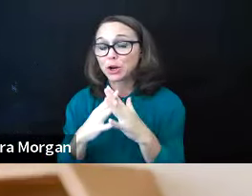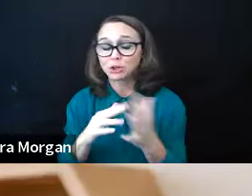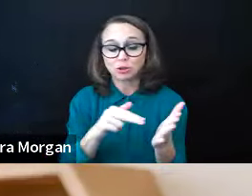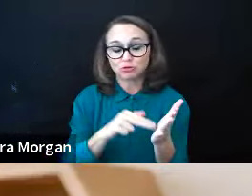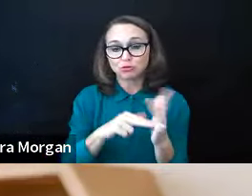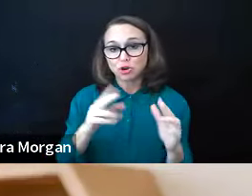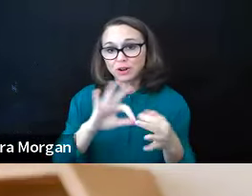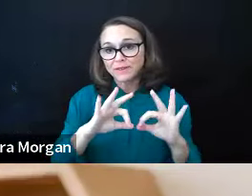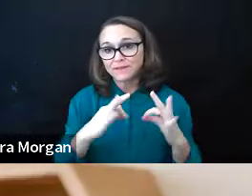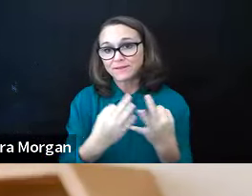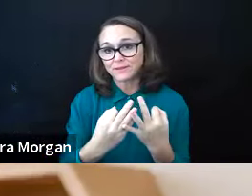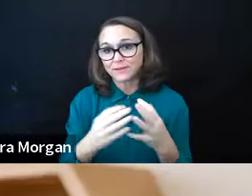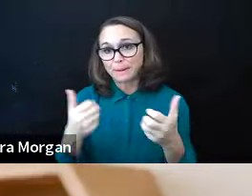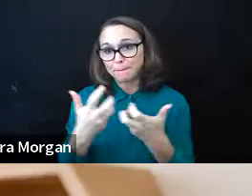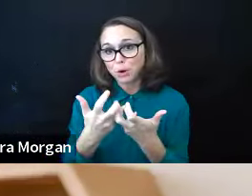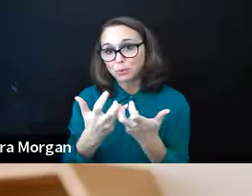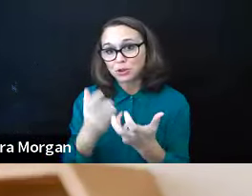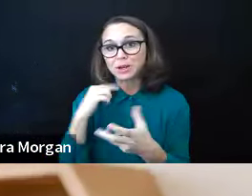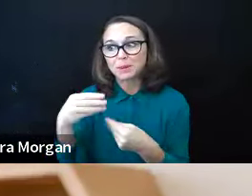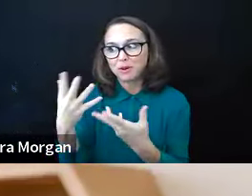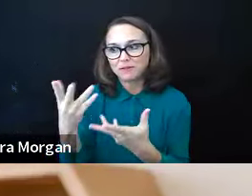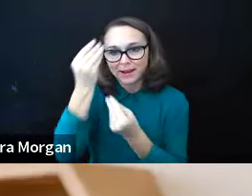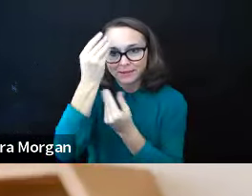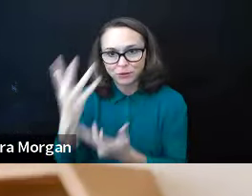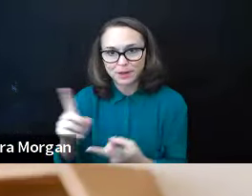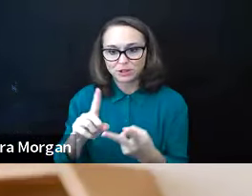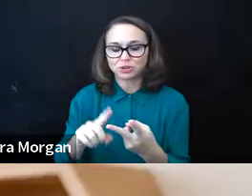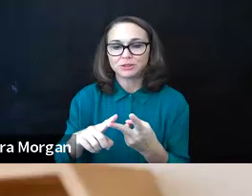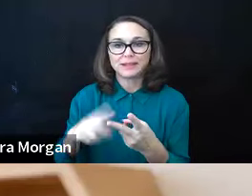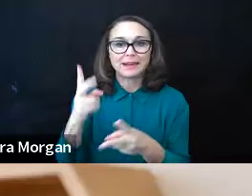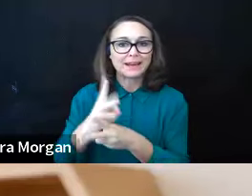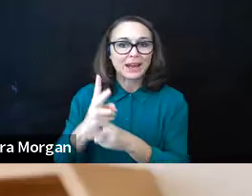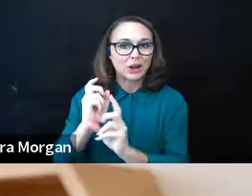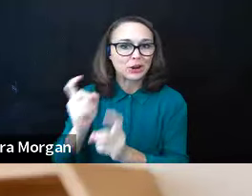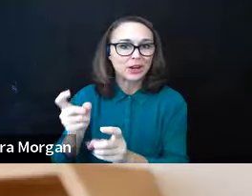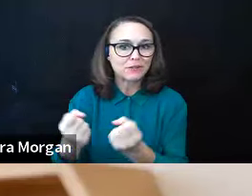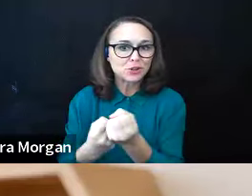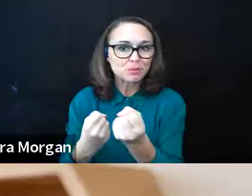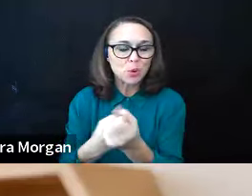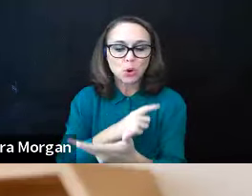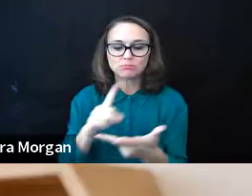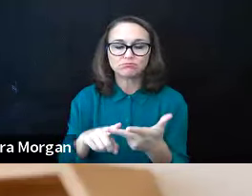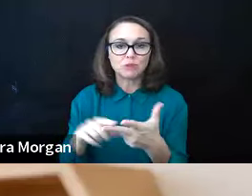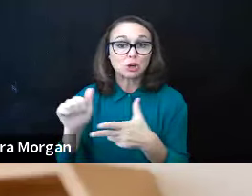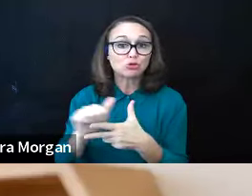ACEs by providing information, caregiver, support, and training about child health development and